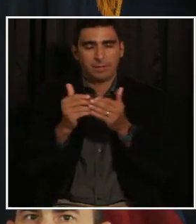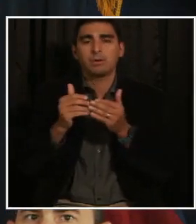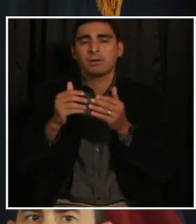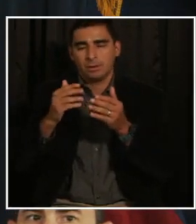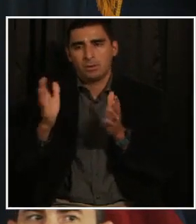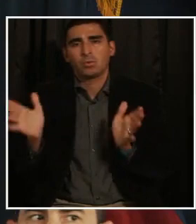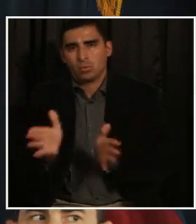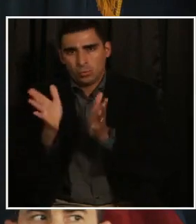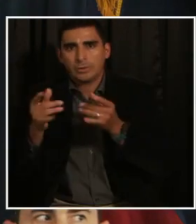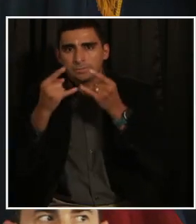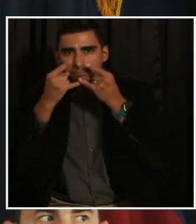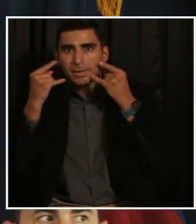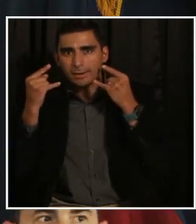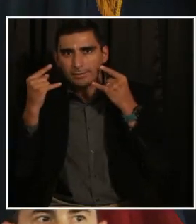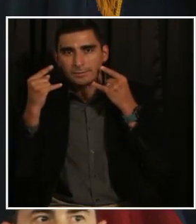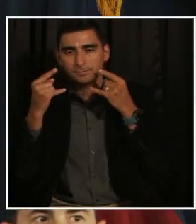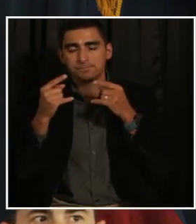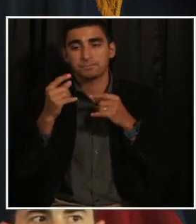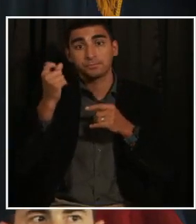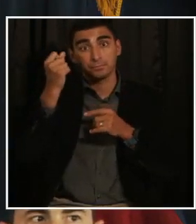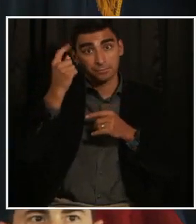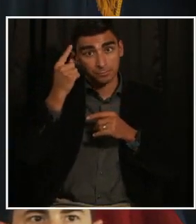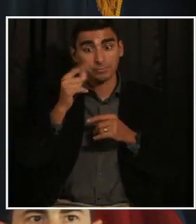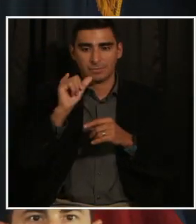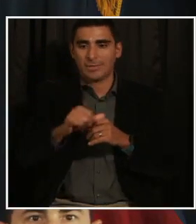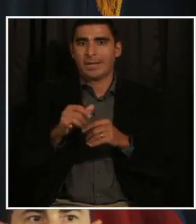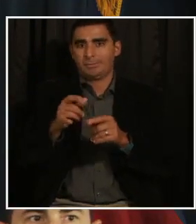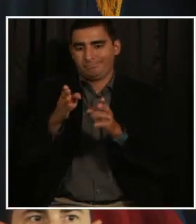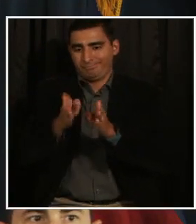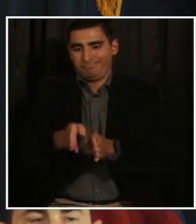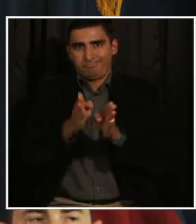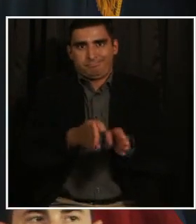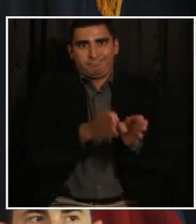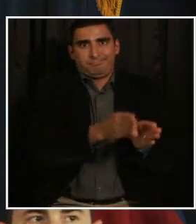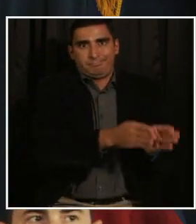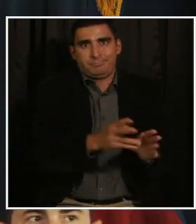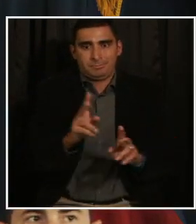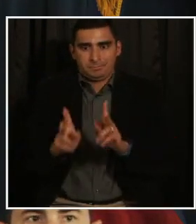think that's something for individuals to consider we know that vaccine breakthrough cases can happen